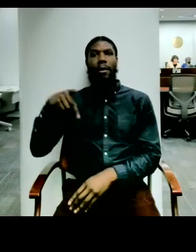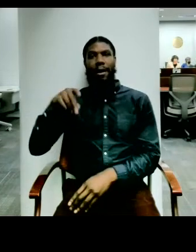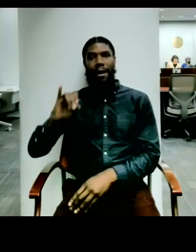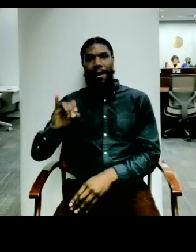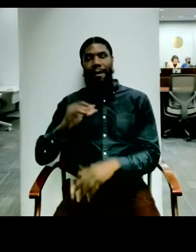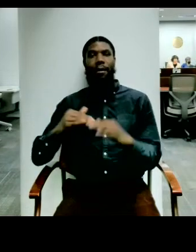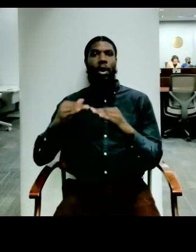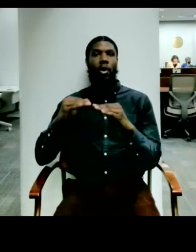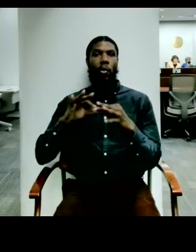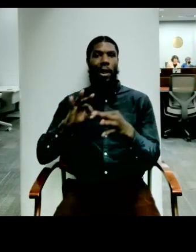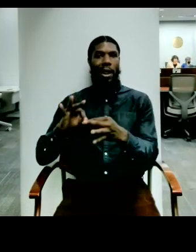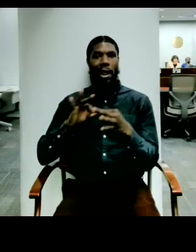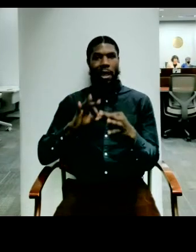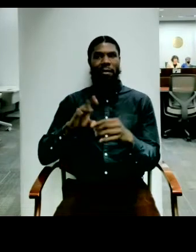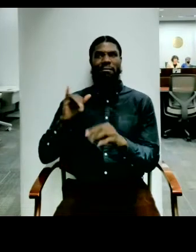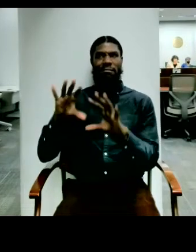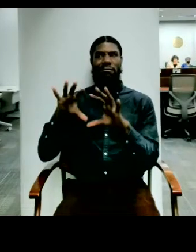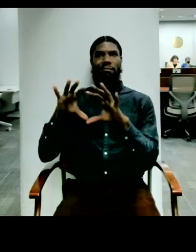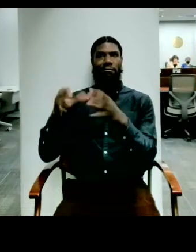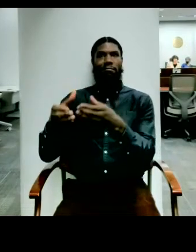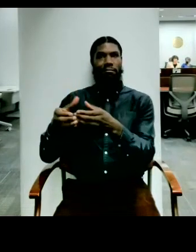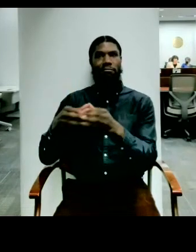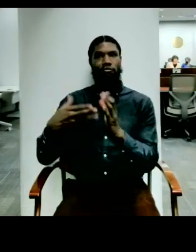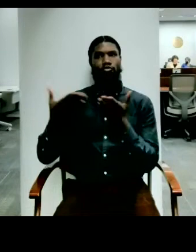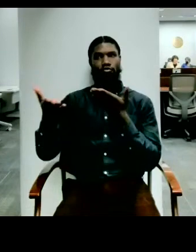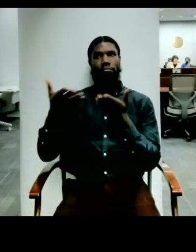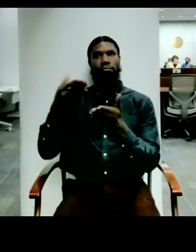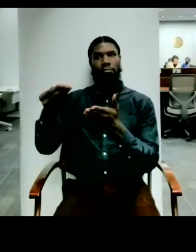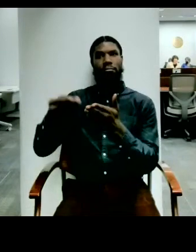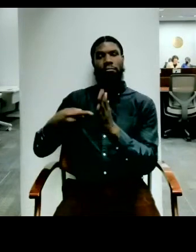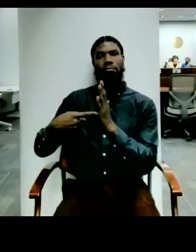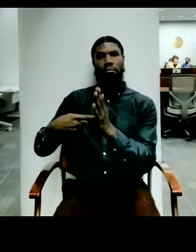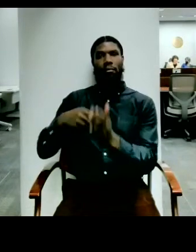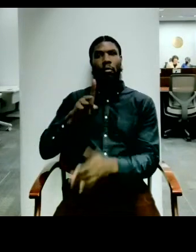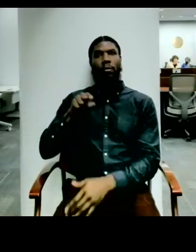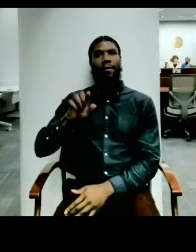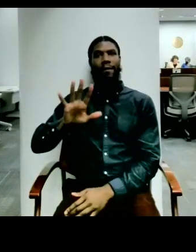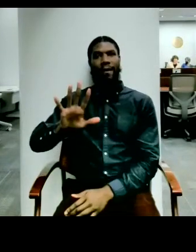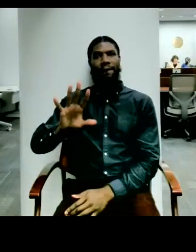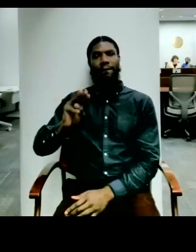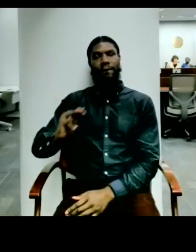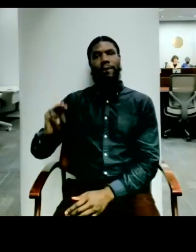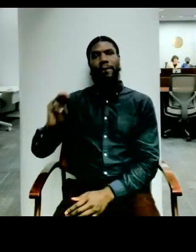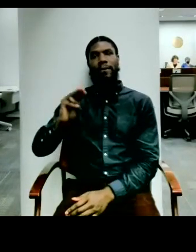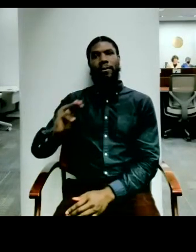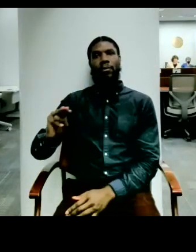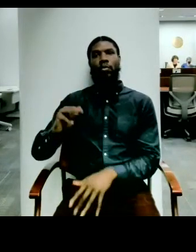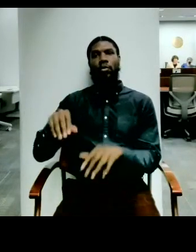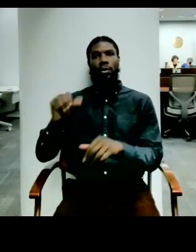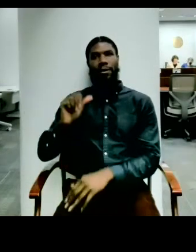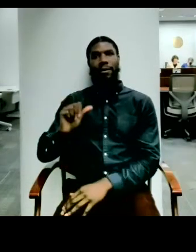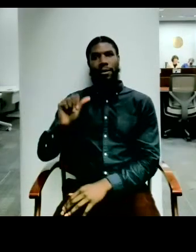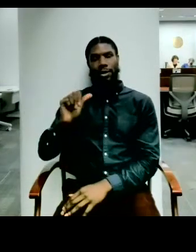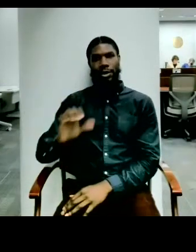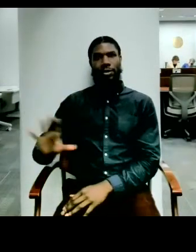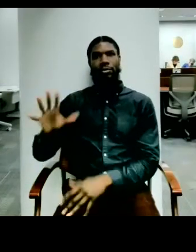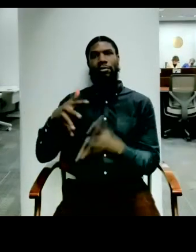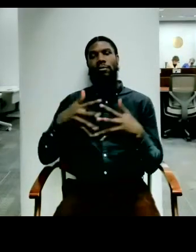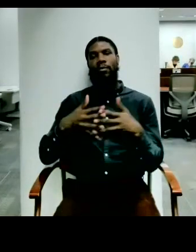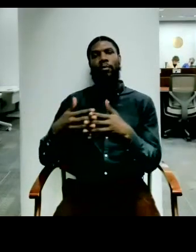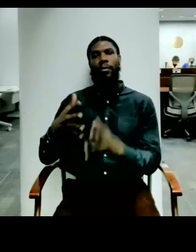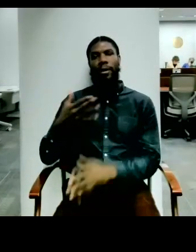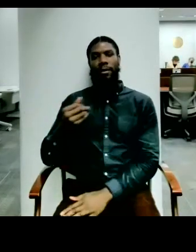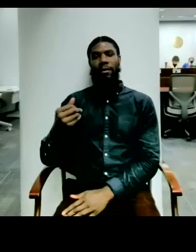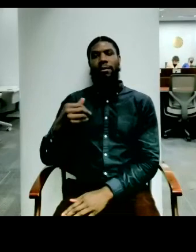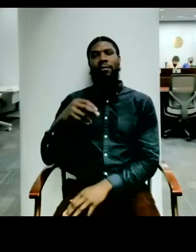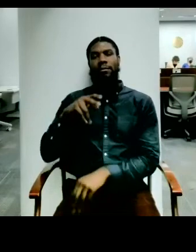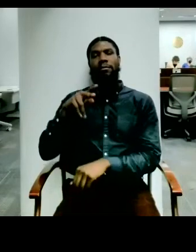Which serves and represents the 1.5 million Asian Americans and Pacific Islanders in Los